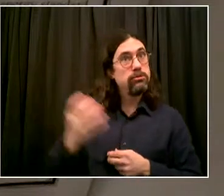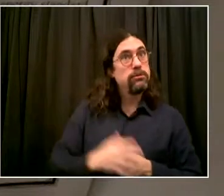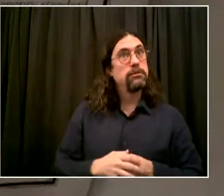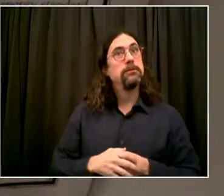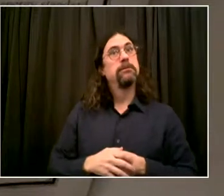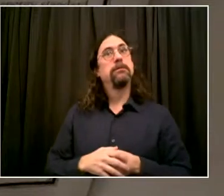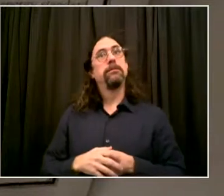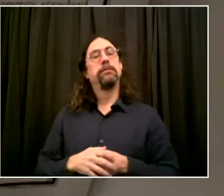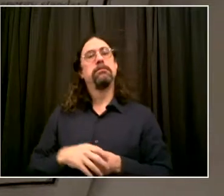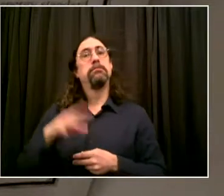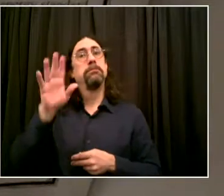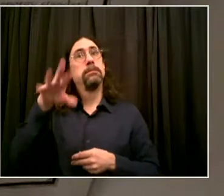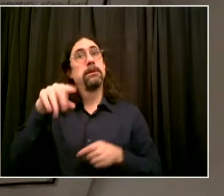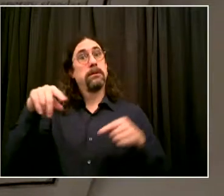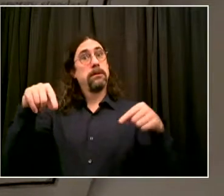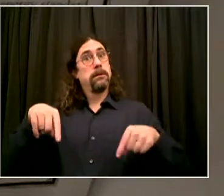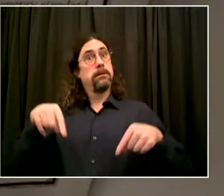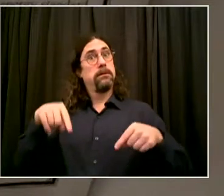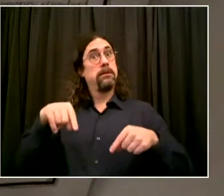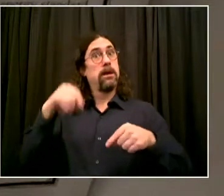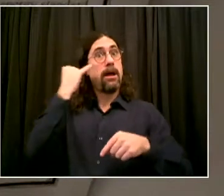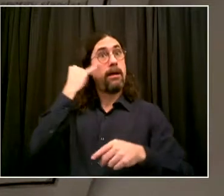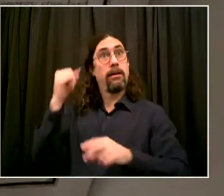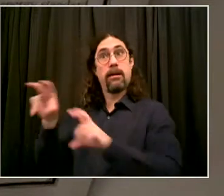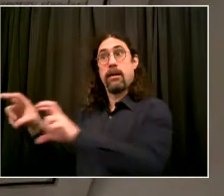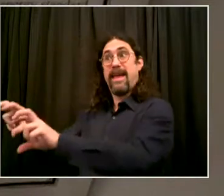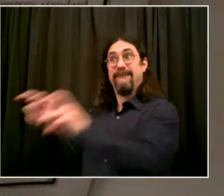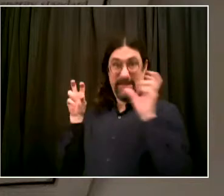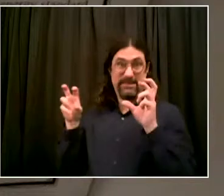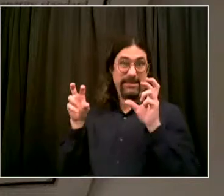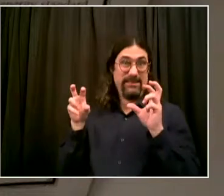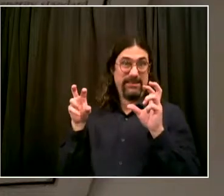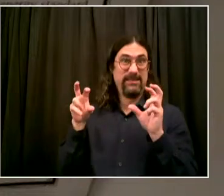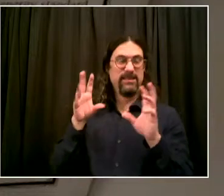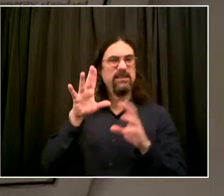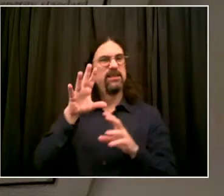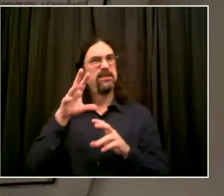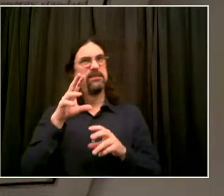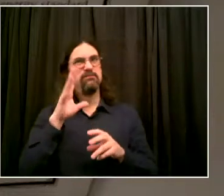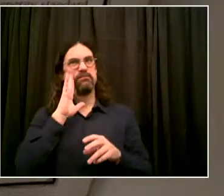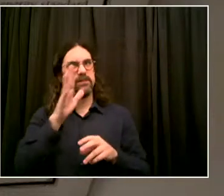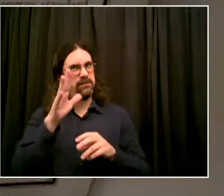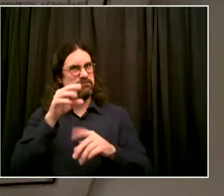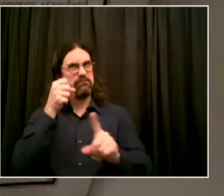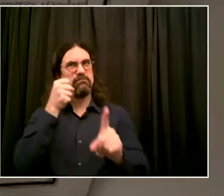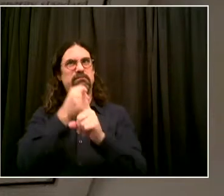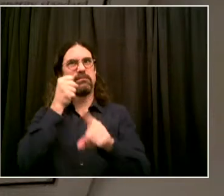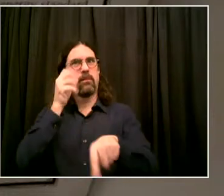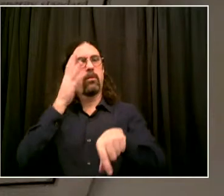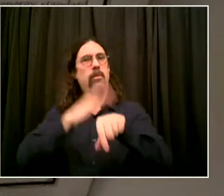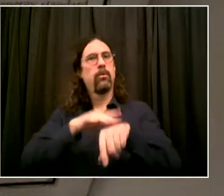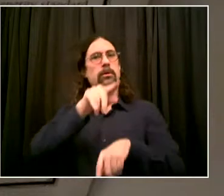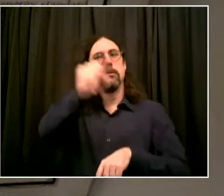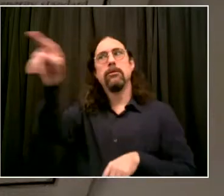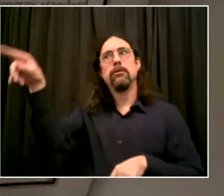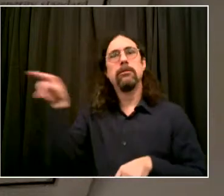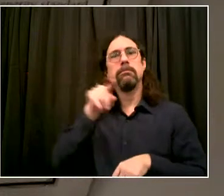THE ANNOUNCECEENMT FROM BLACKROCK, BIGGEST ASSET MANAGER ON EARTH THAT THEY ARE INGOG TO INSIST